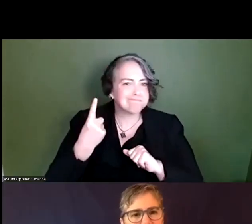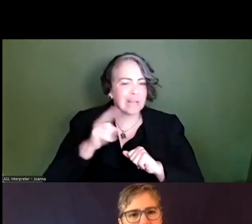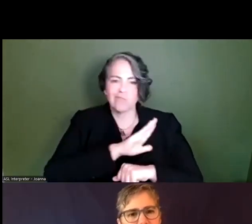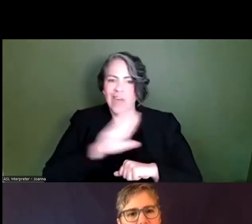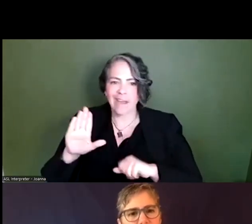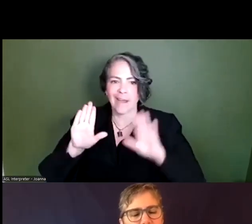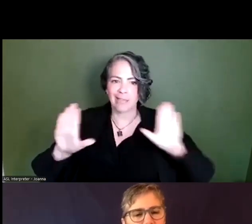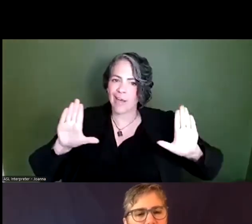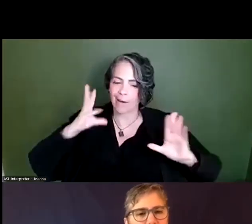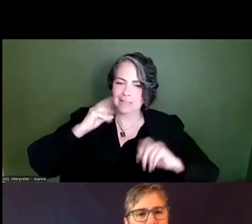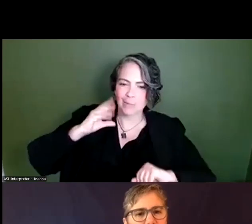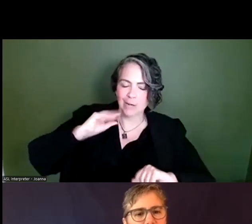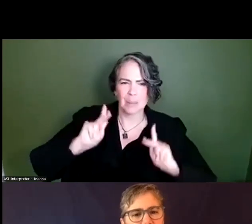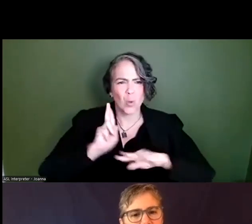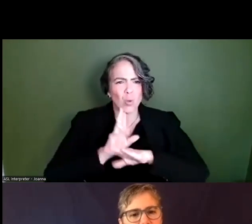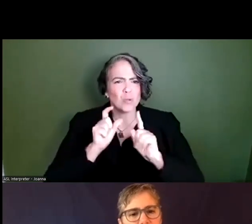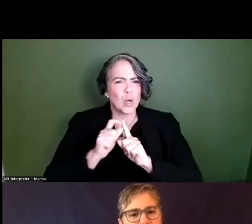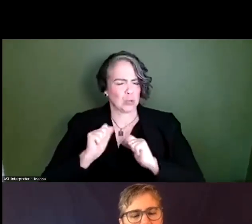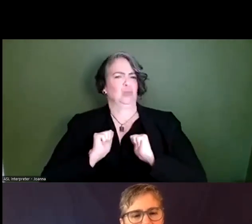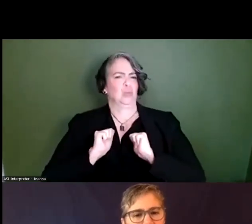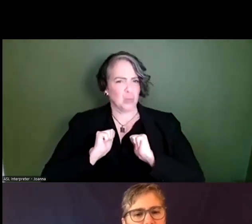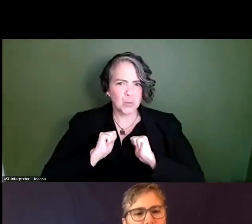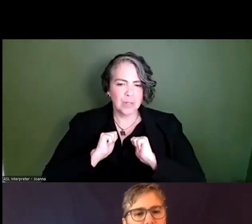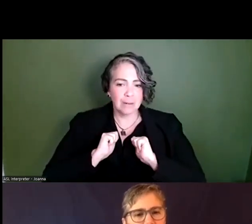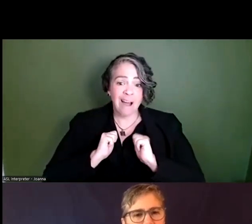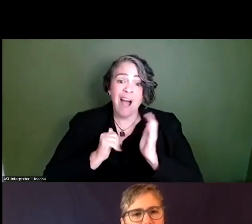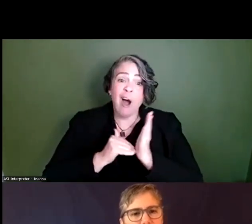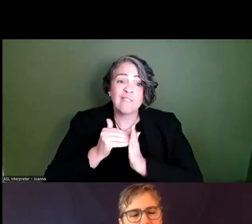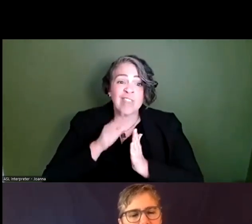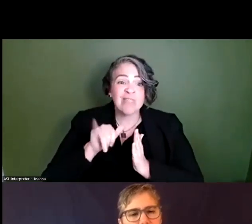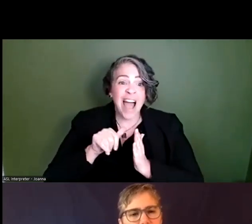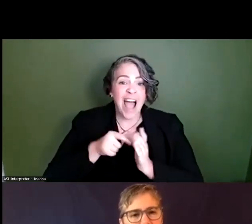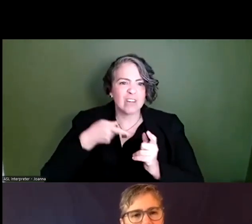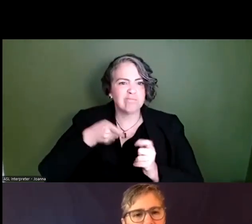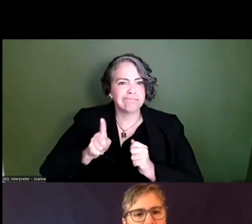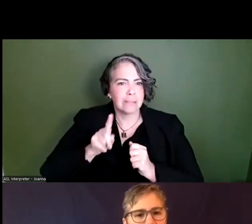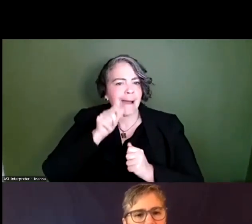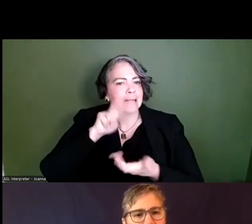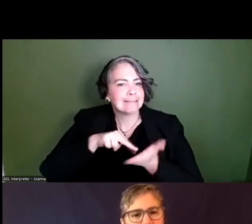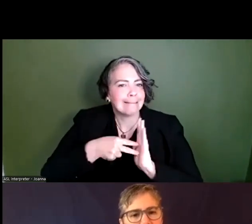also a lot of this stuff can be unintended harm. You know, the language, you know, calling someone